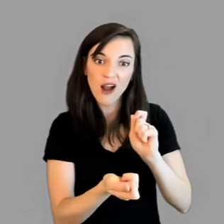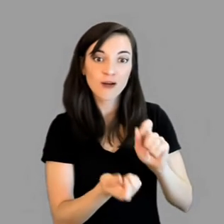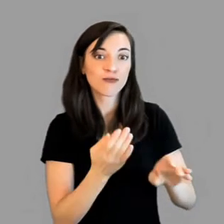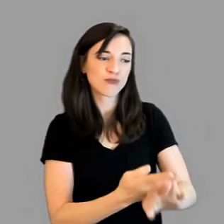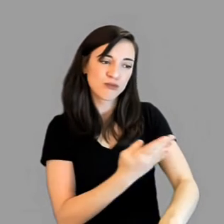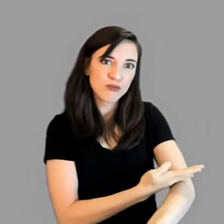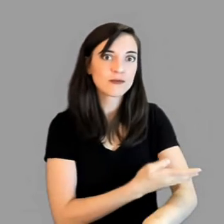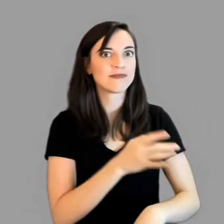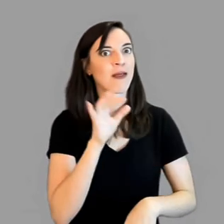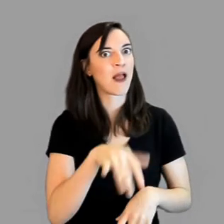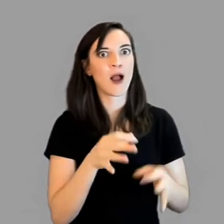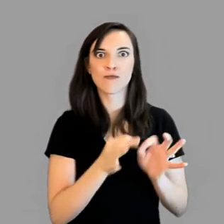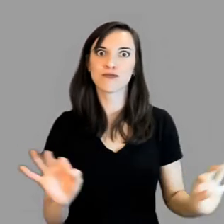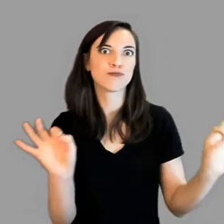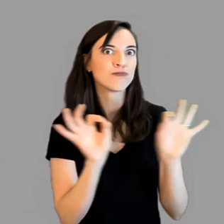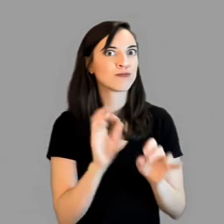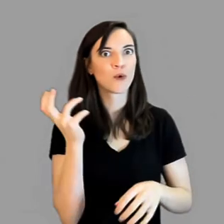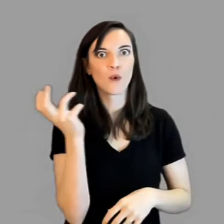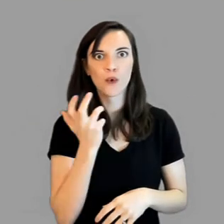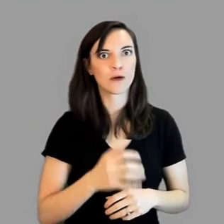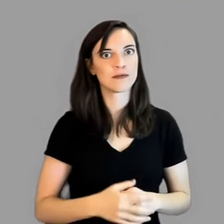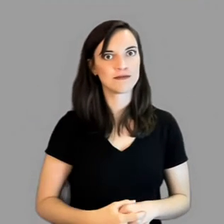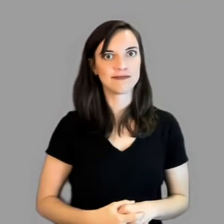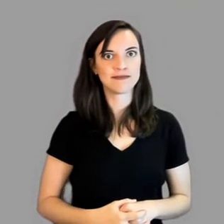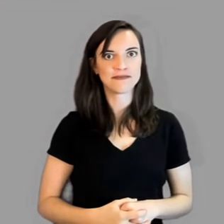this cycle.